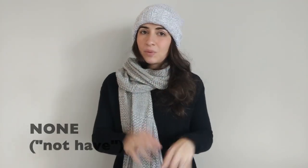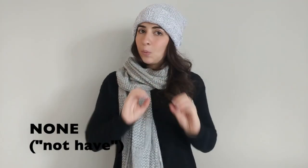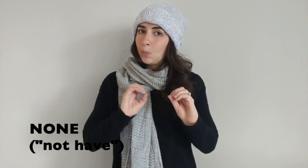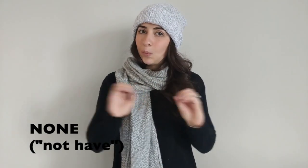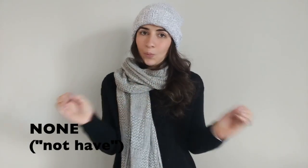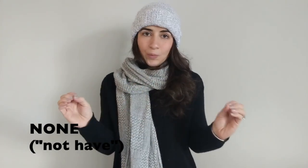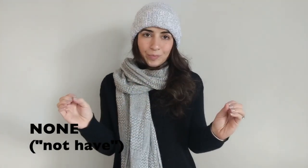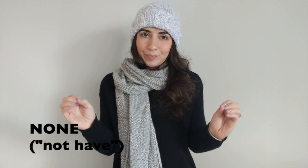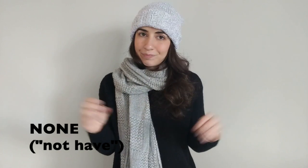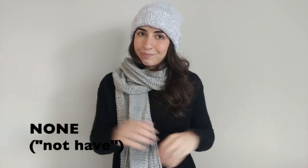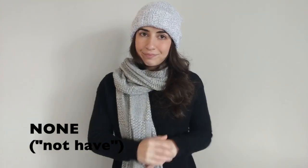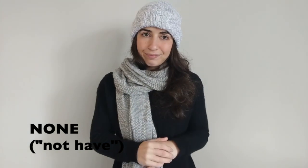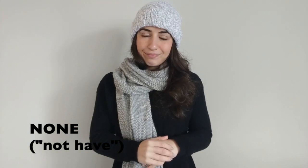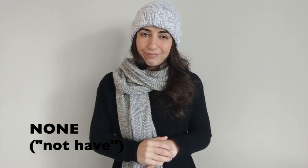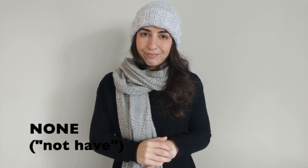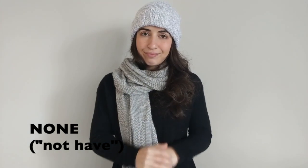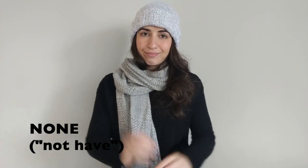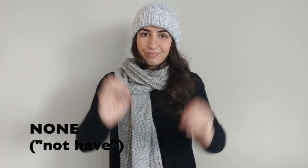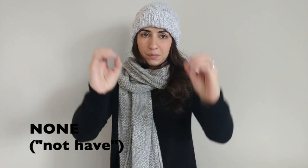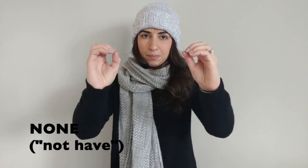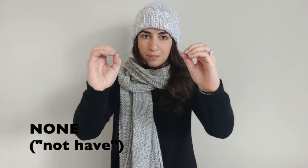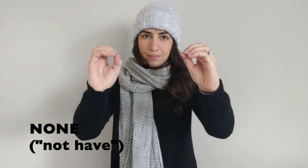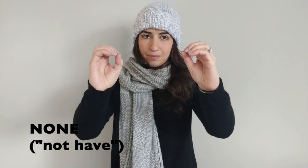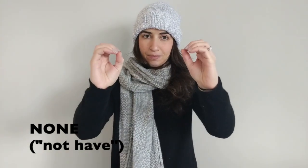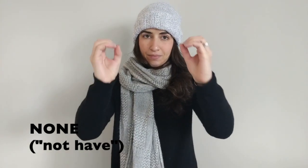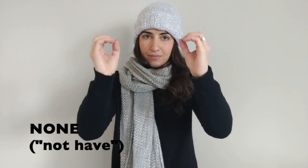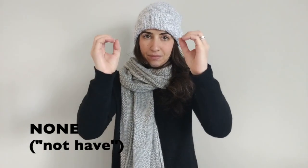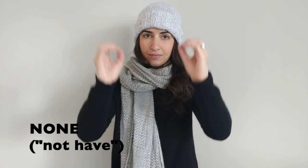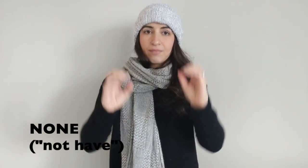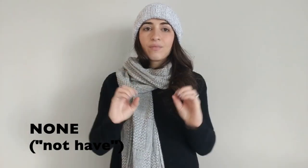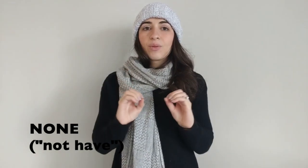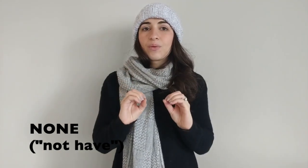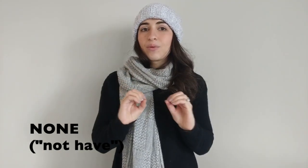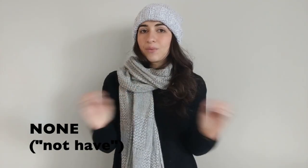NONE, meaning "don't have"